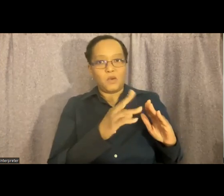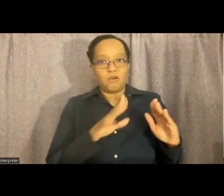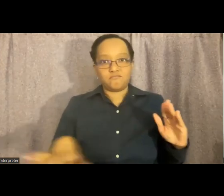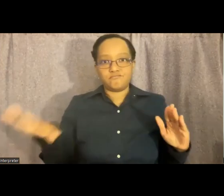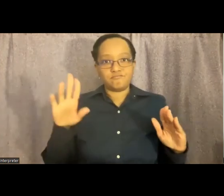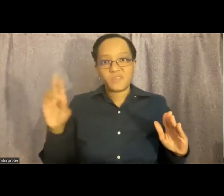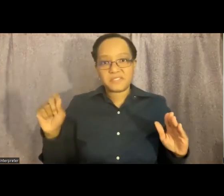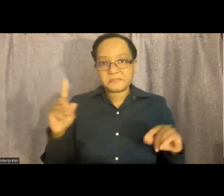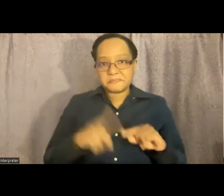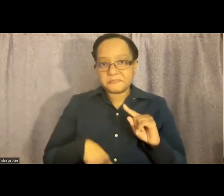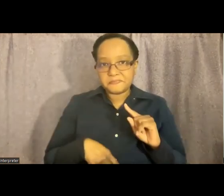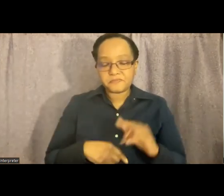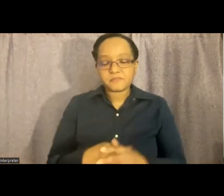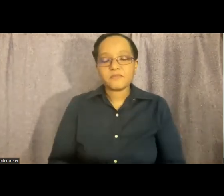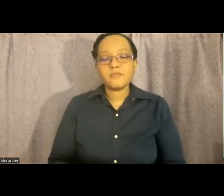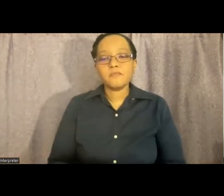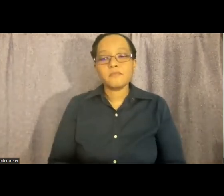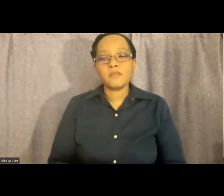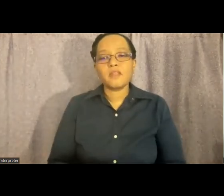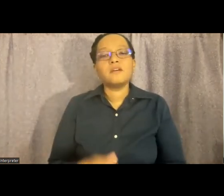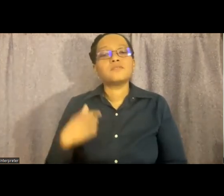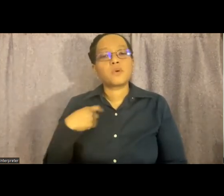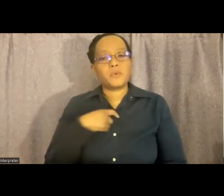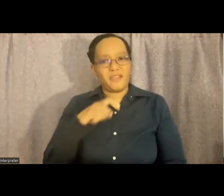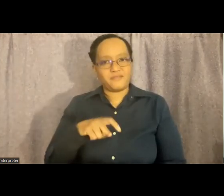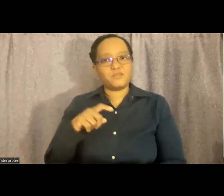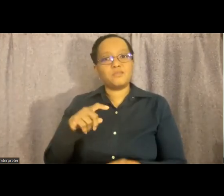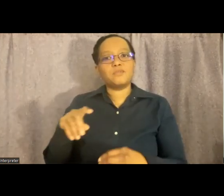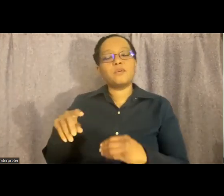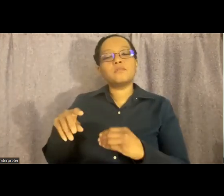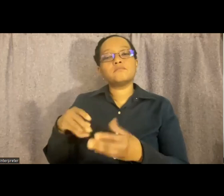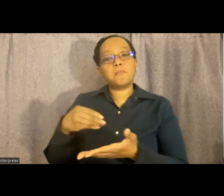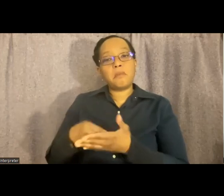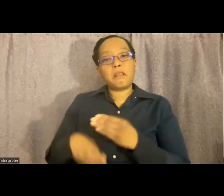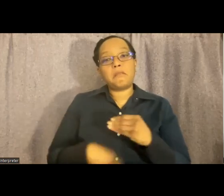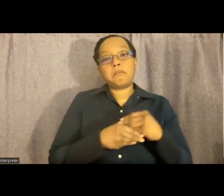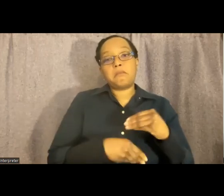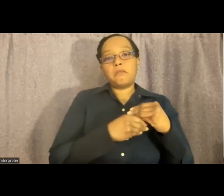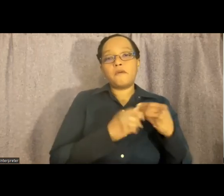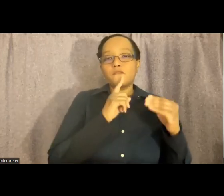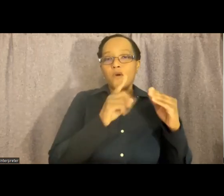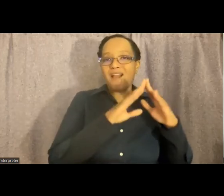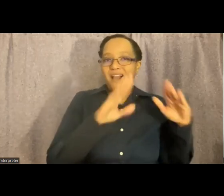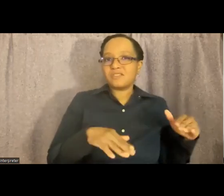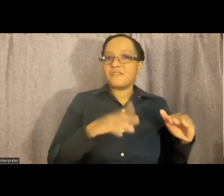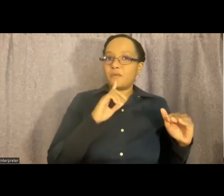So, we need to subsidize housing that is affordable and targeted to people with disabilities.